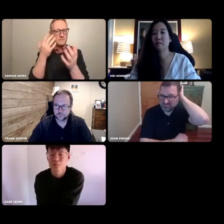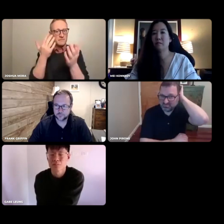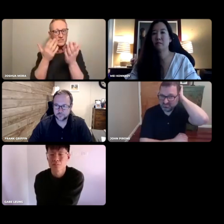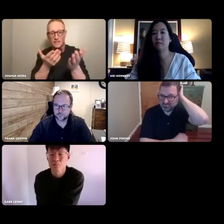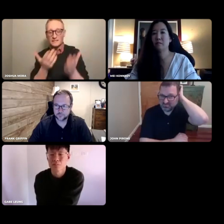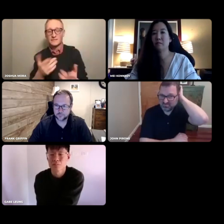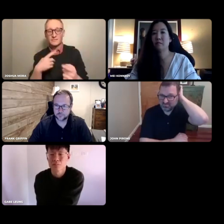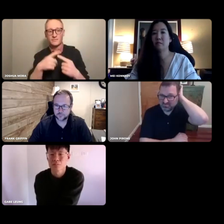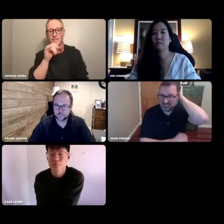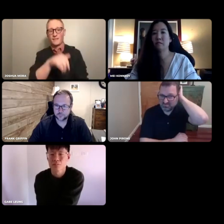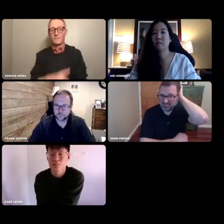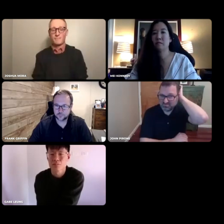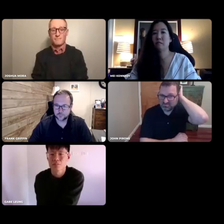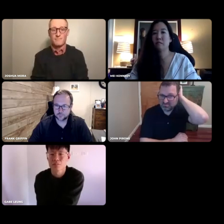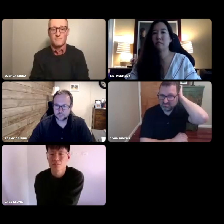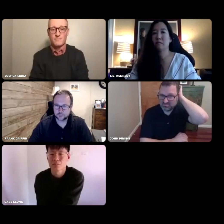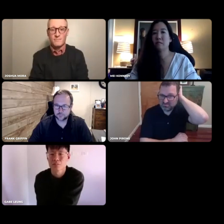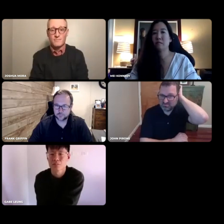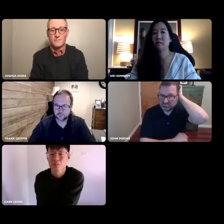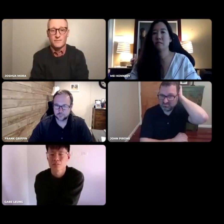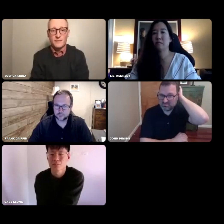Any suggestions?